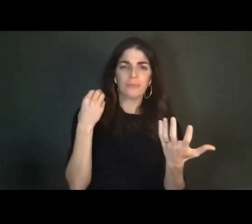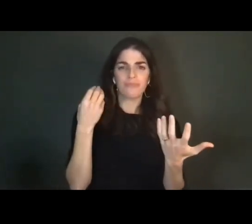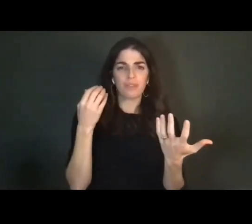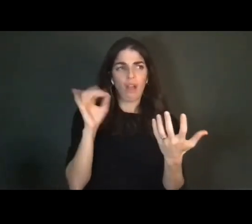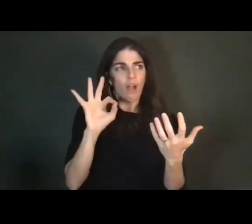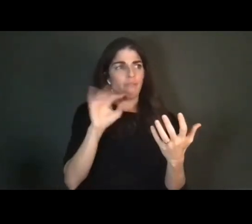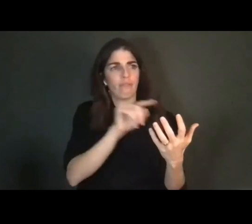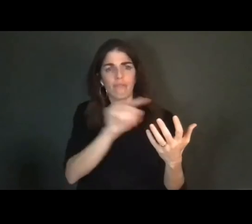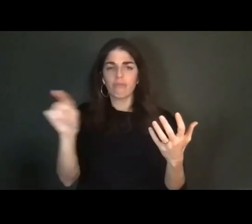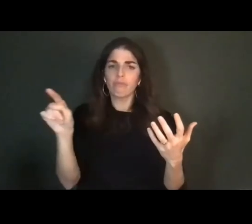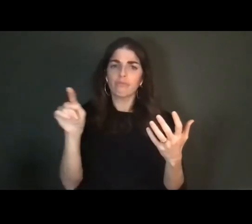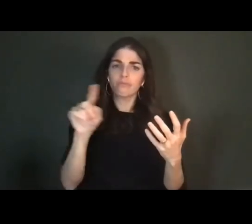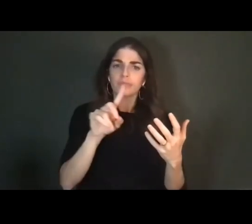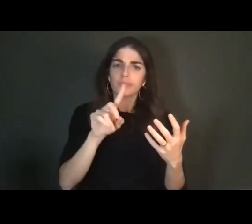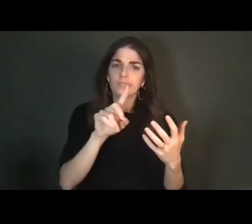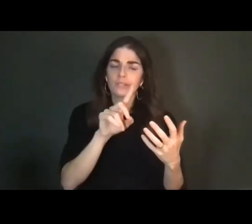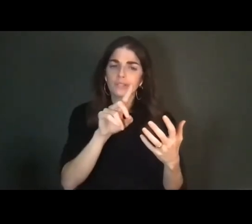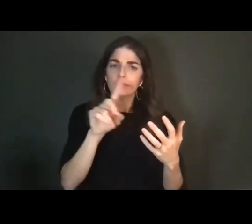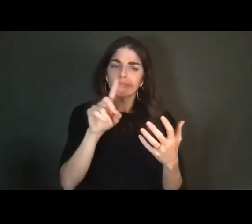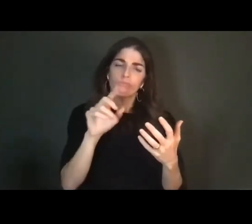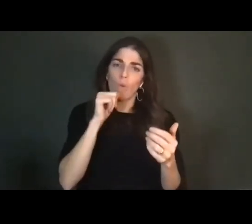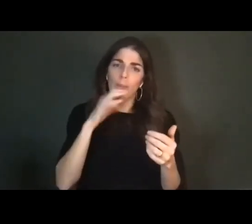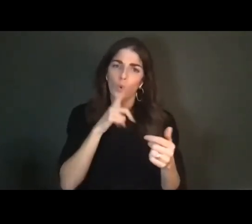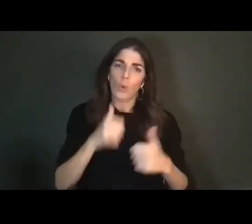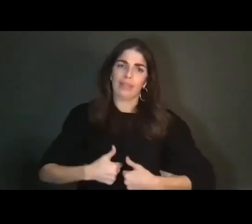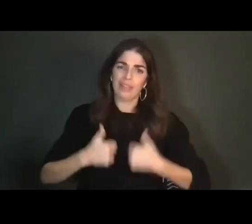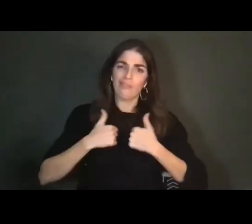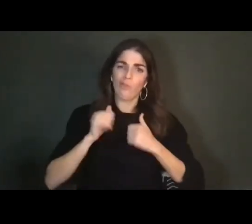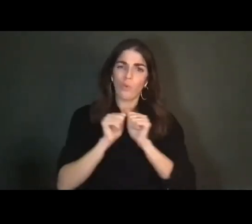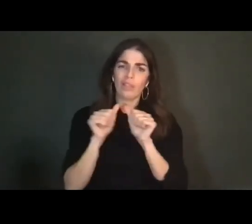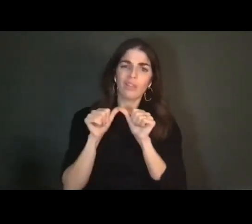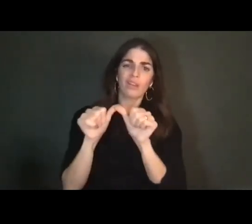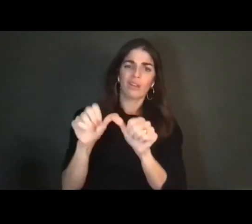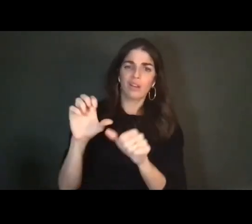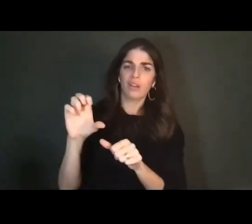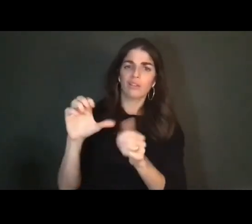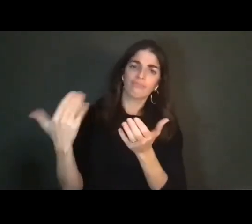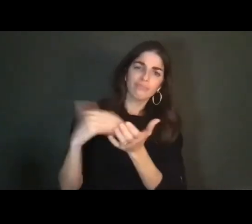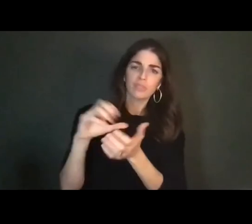chronic illness and pain. My email will also be in the chat if you can't join us afterwards,